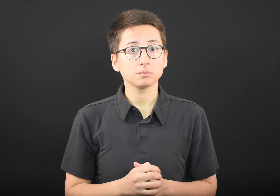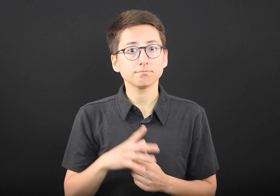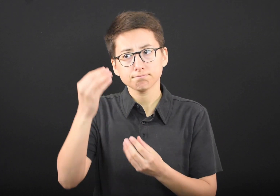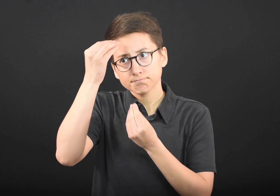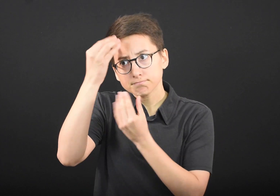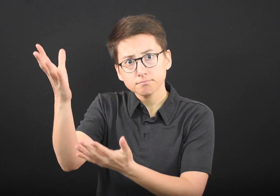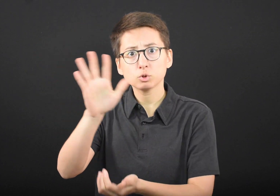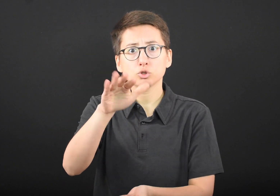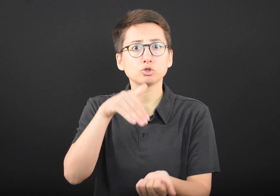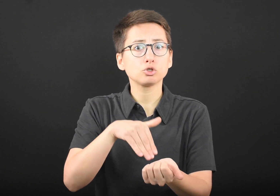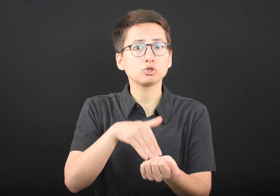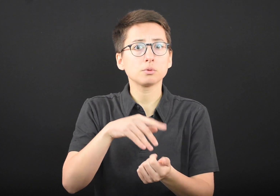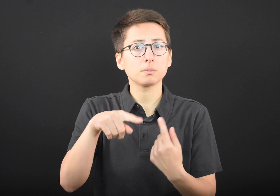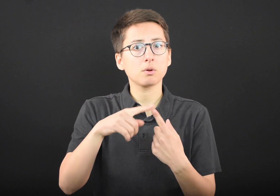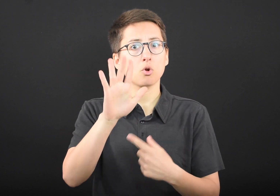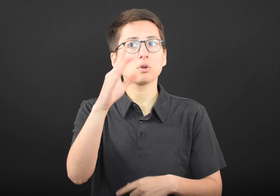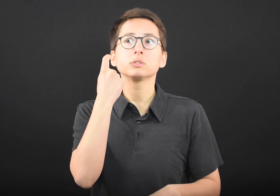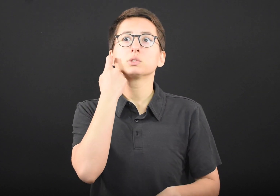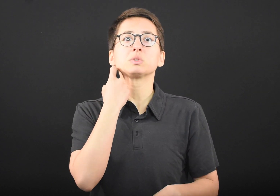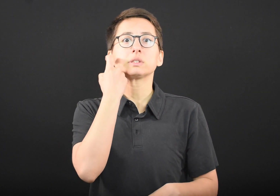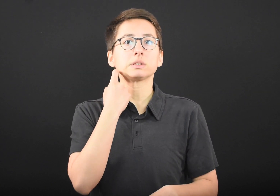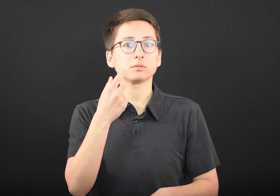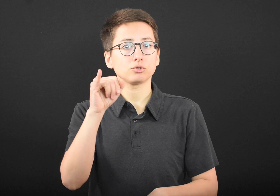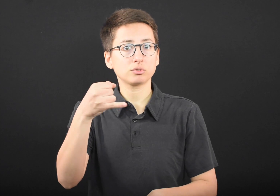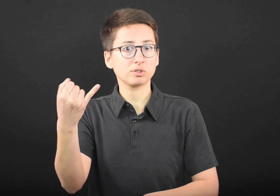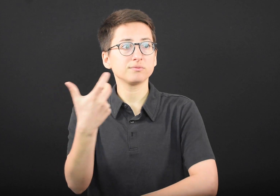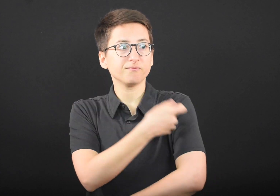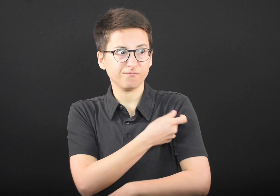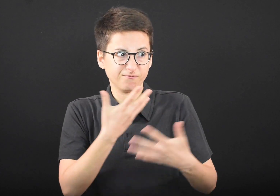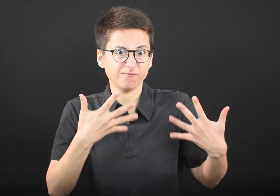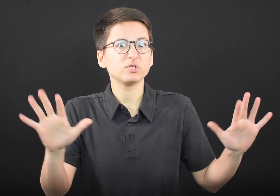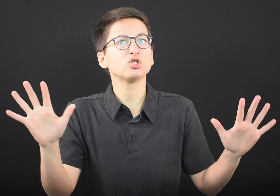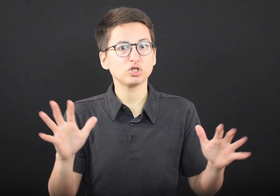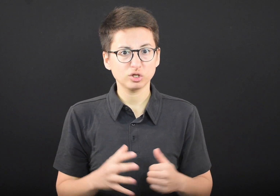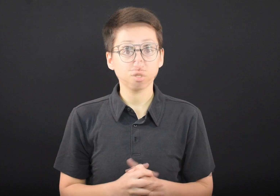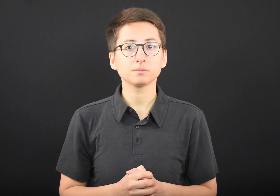Let your health care provider know that you recently received Johnson & Johnson vaccine.